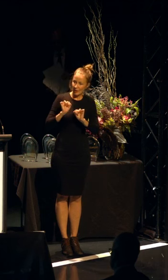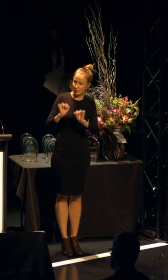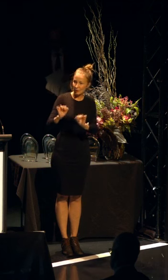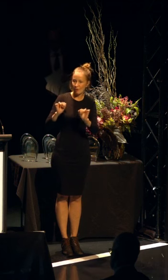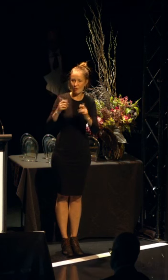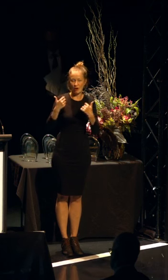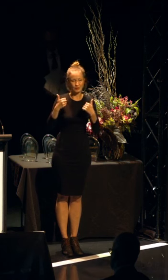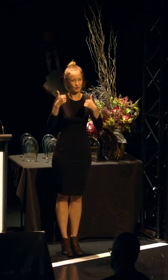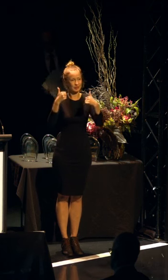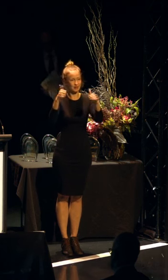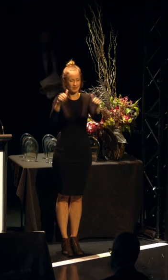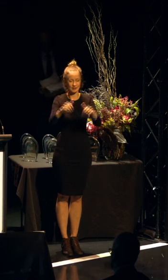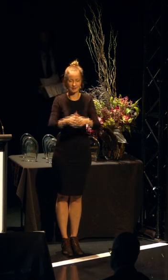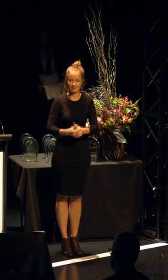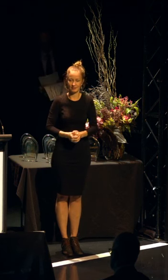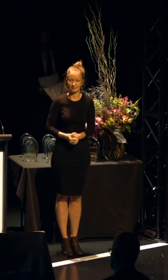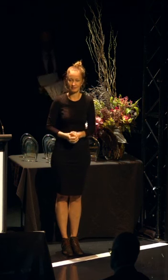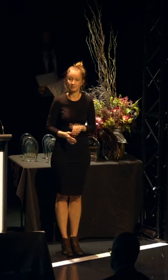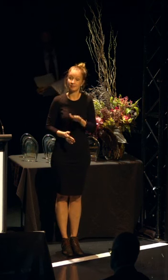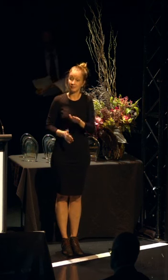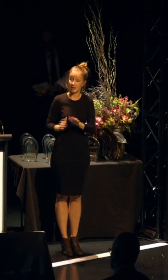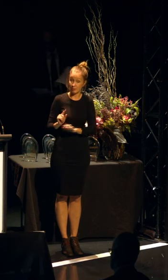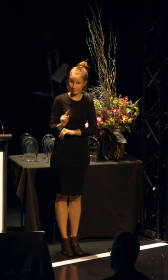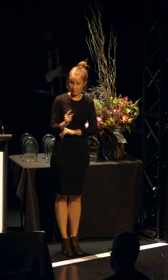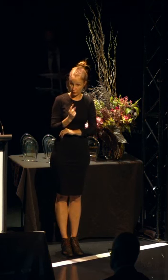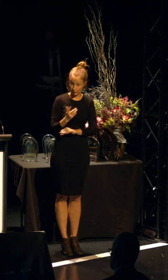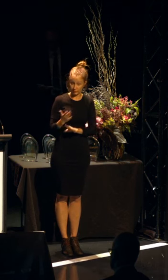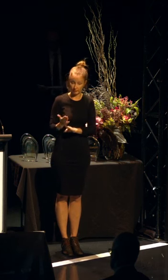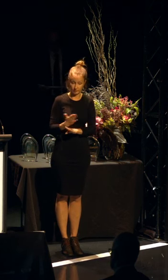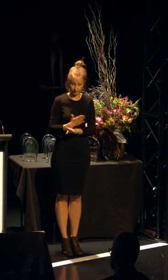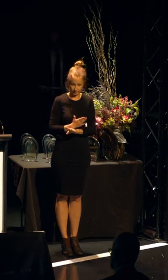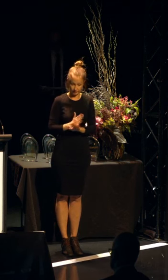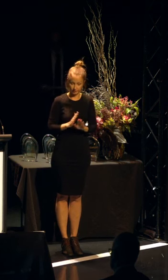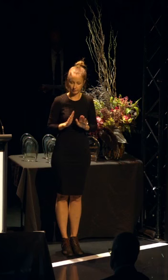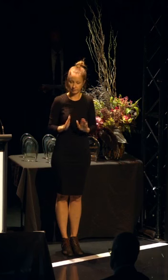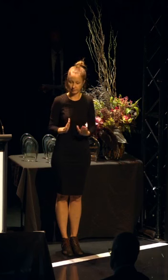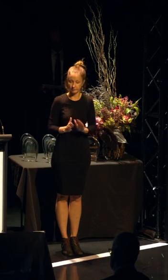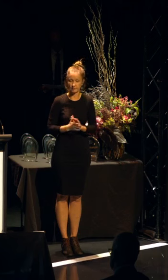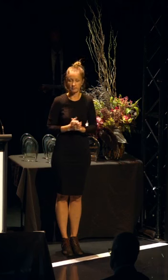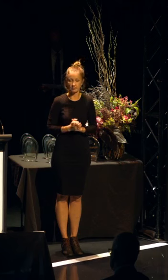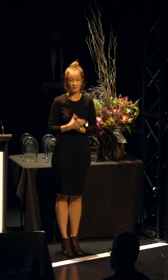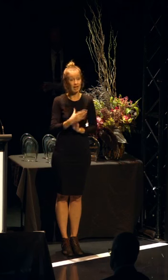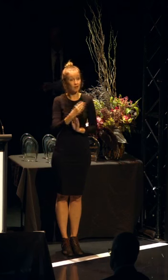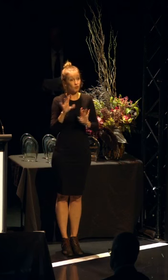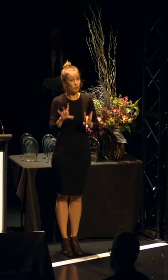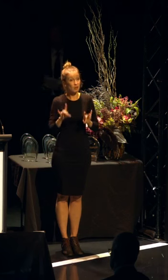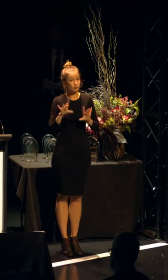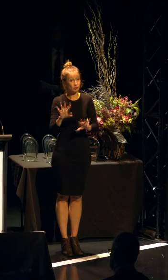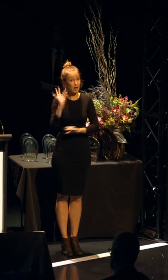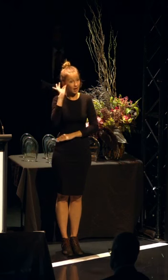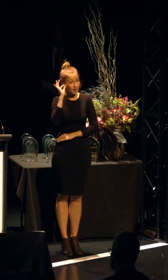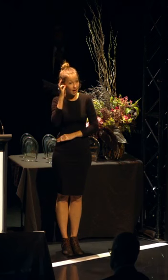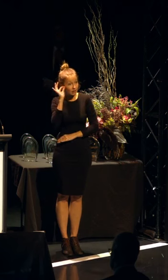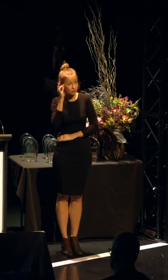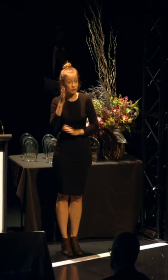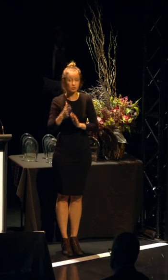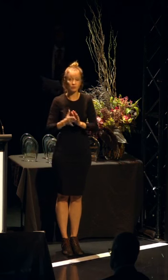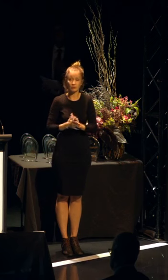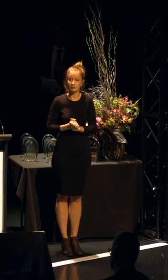but, first, on behalf of the Australia Council, on behalf of those whose minds you have opened,